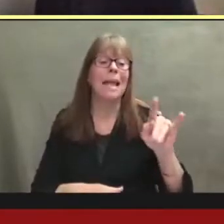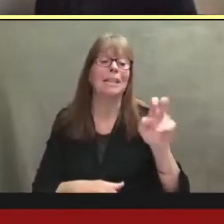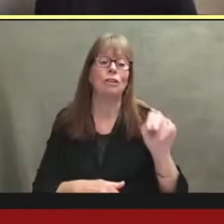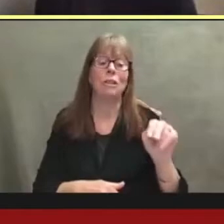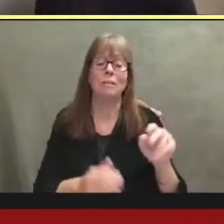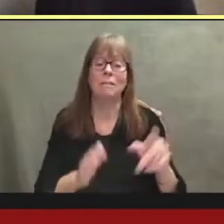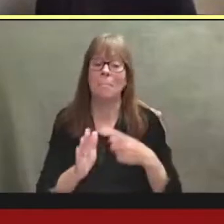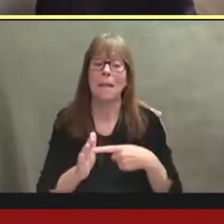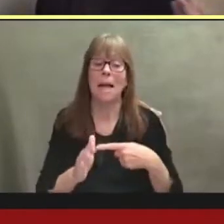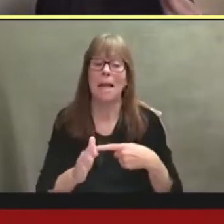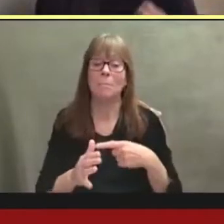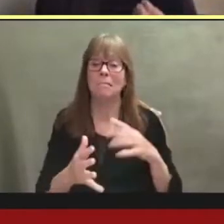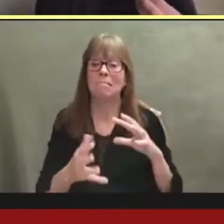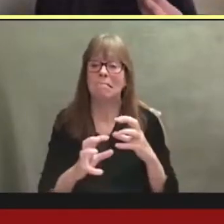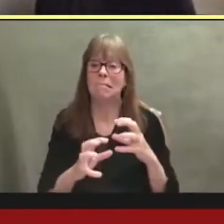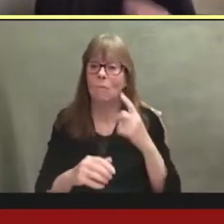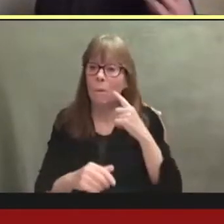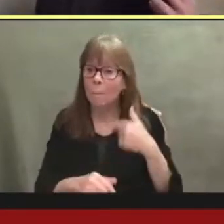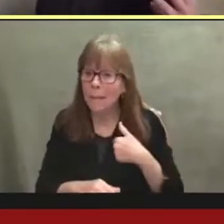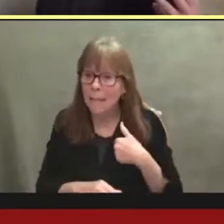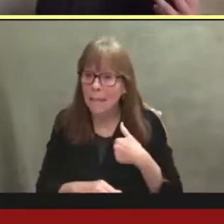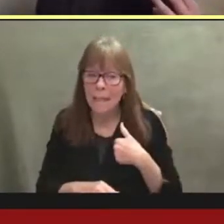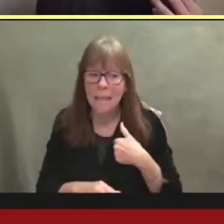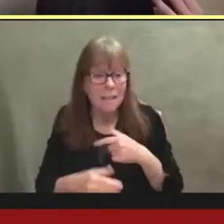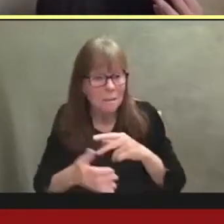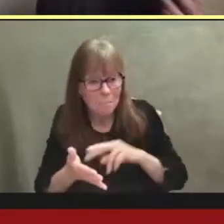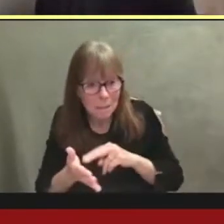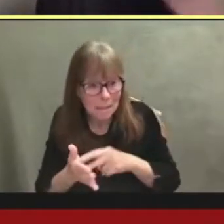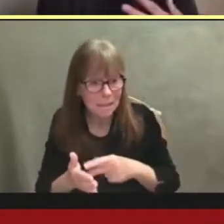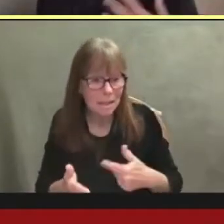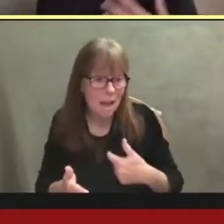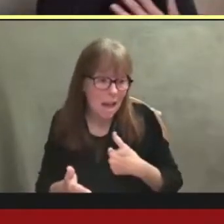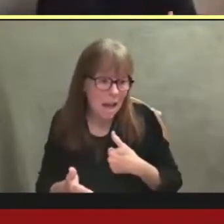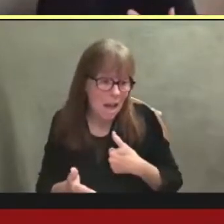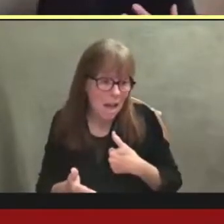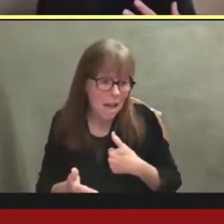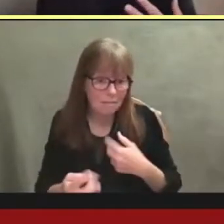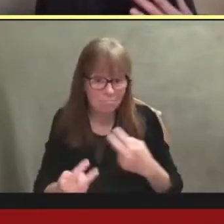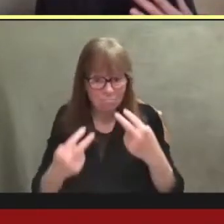And it internalizes to me that I am—I like see myself as a burden.